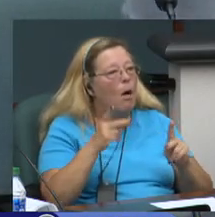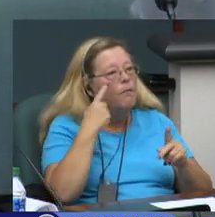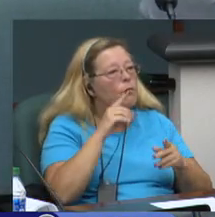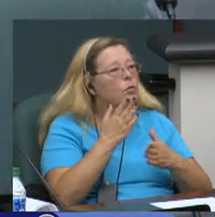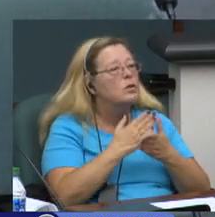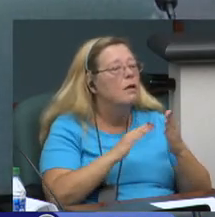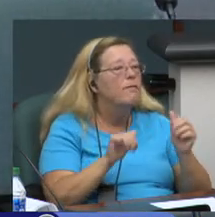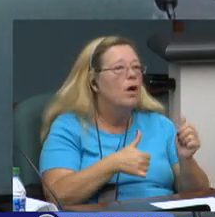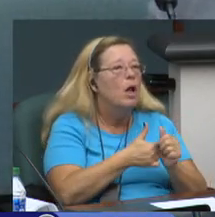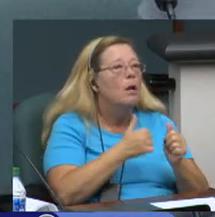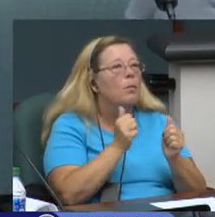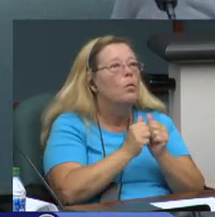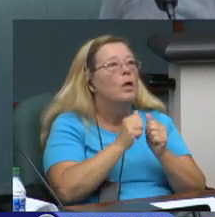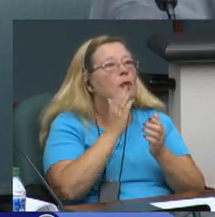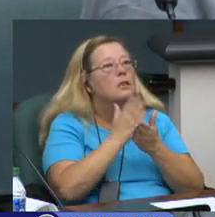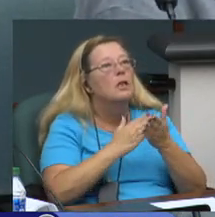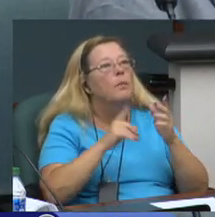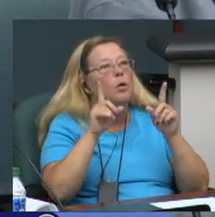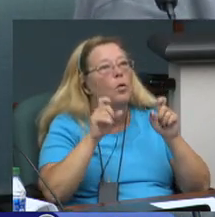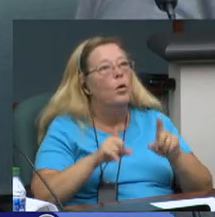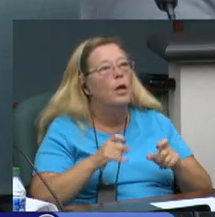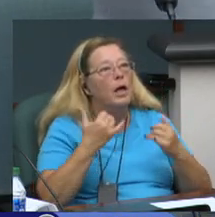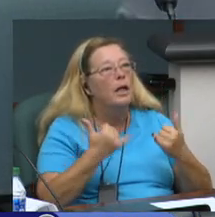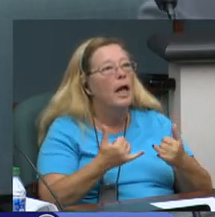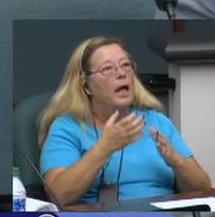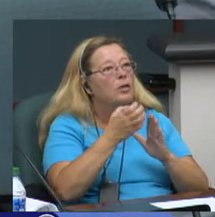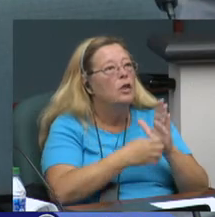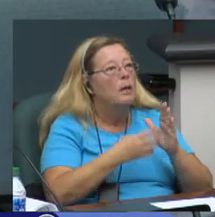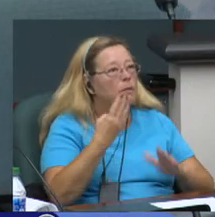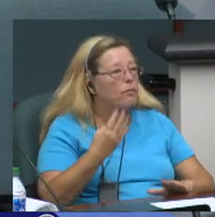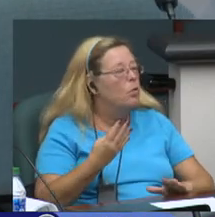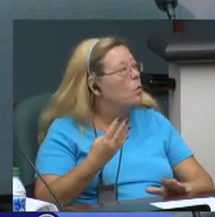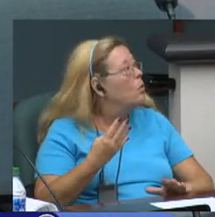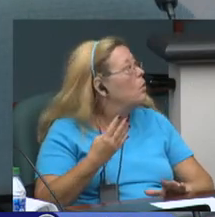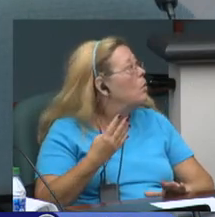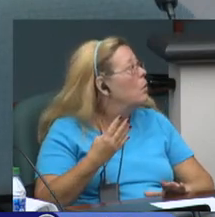those questions and now I'll get into chapter four this is the chapter dealing